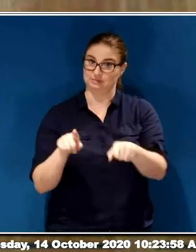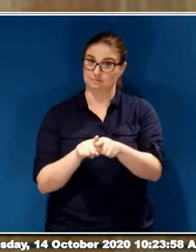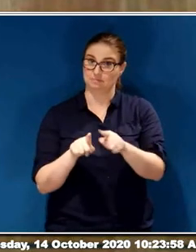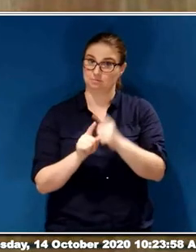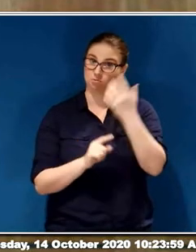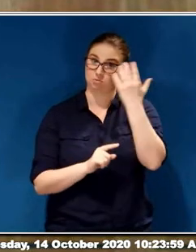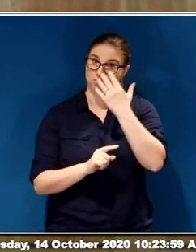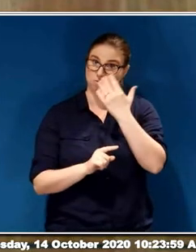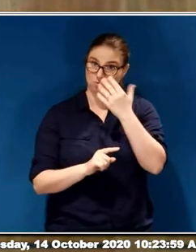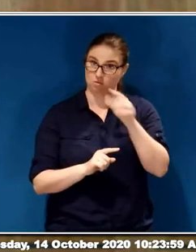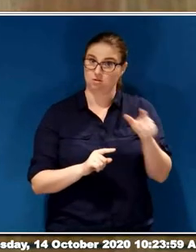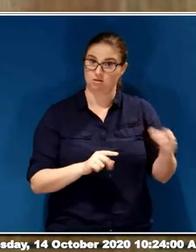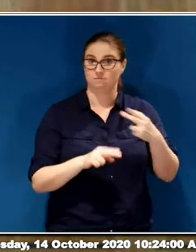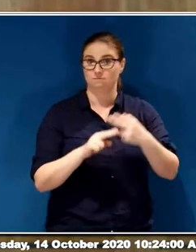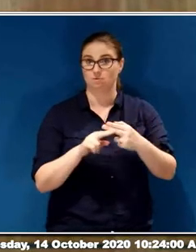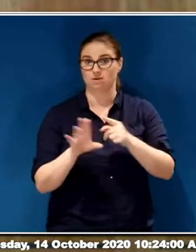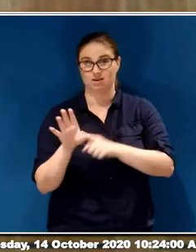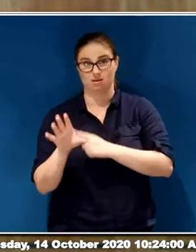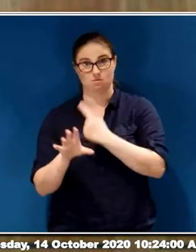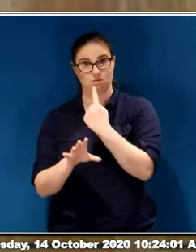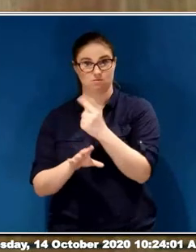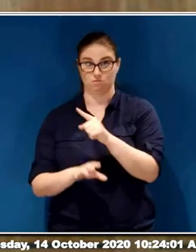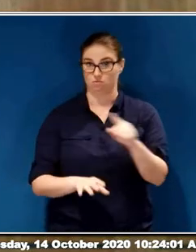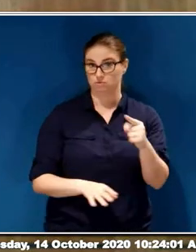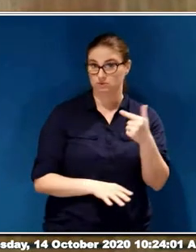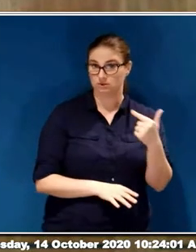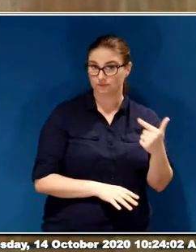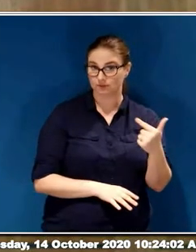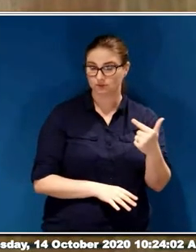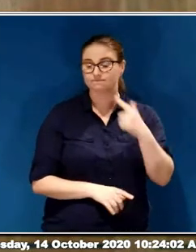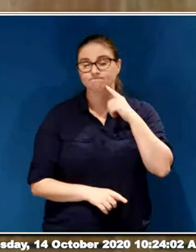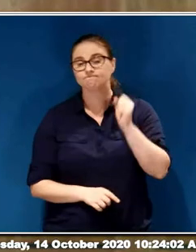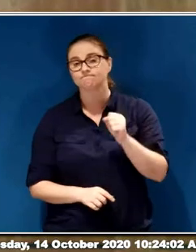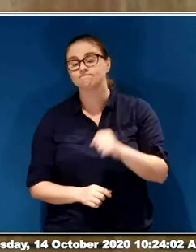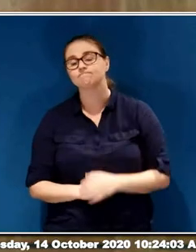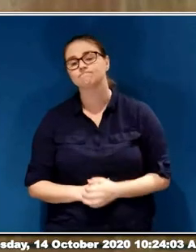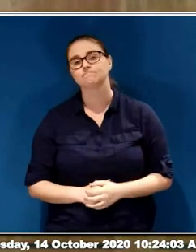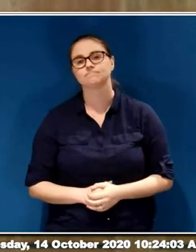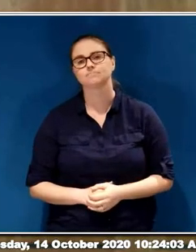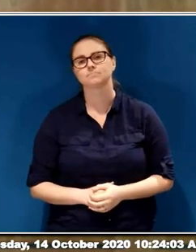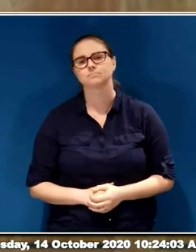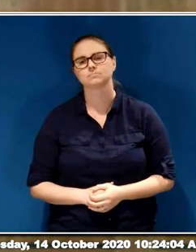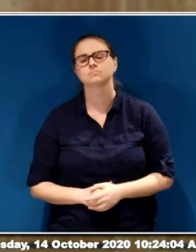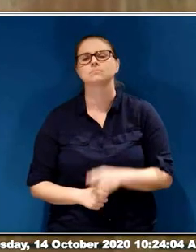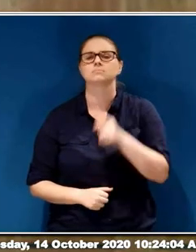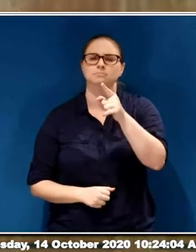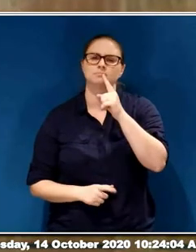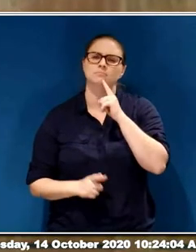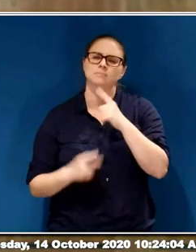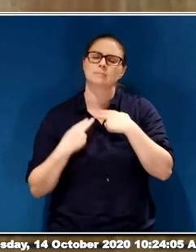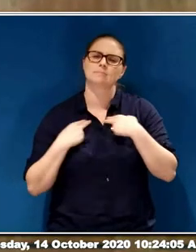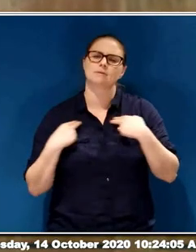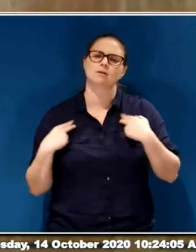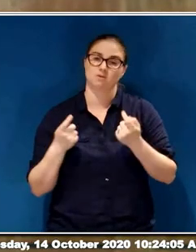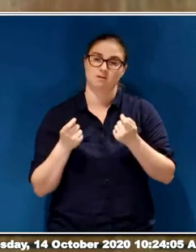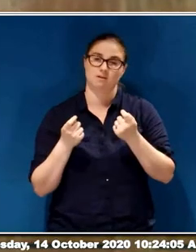After Year 7 you decided to transfer Kobe's enrolment from School 1